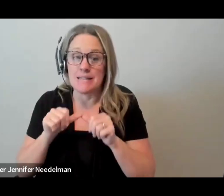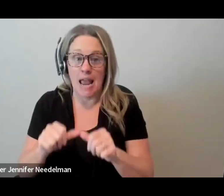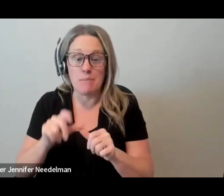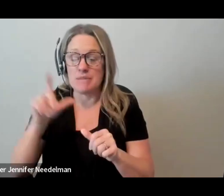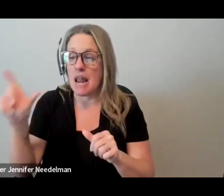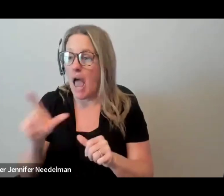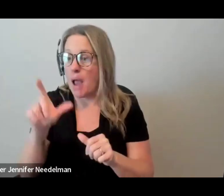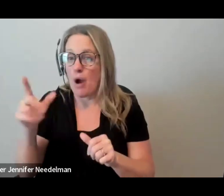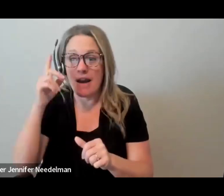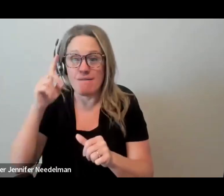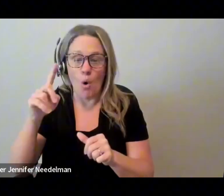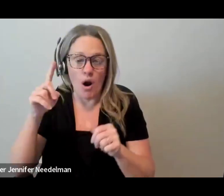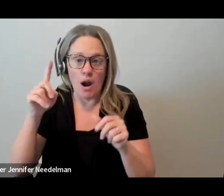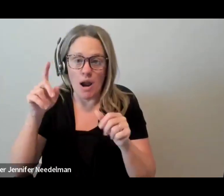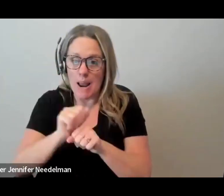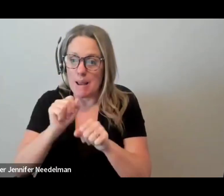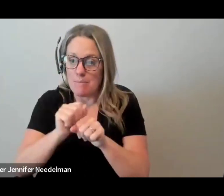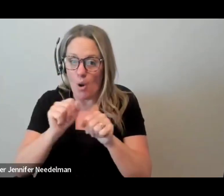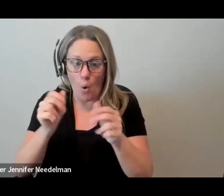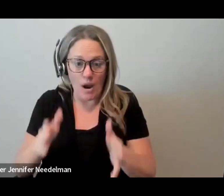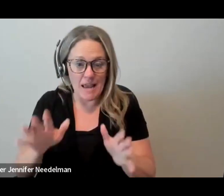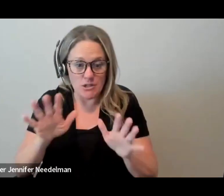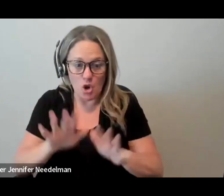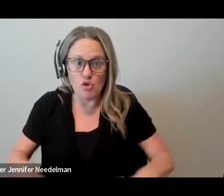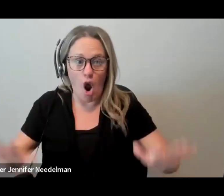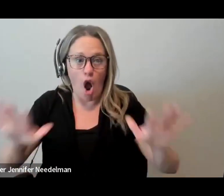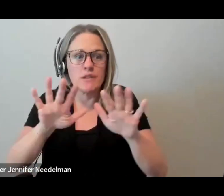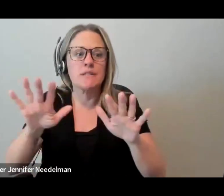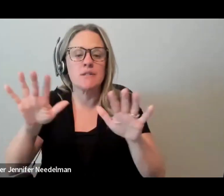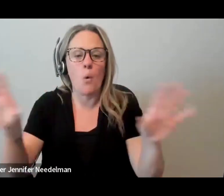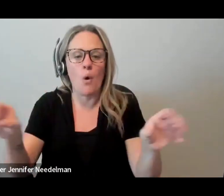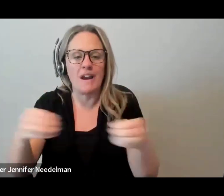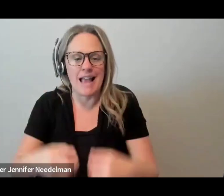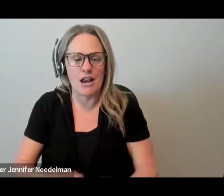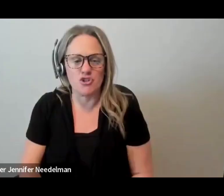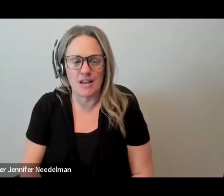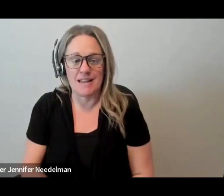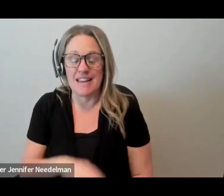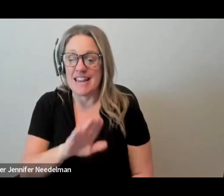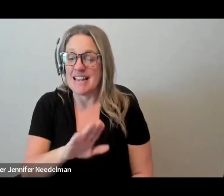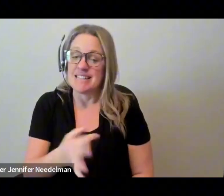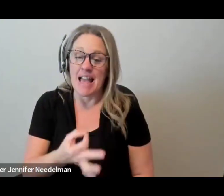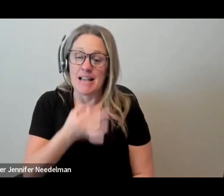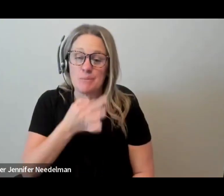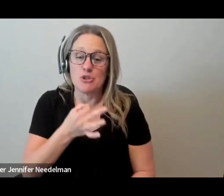for employees across the organization. Kristian's expertise focuses on creating inclusive